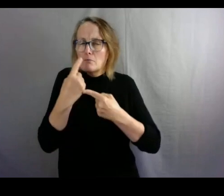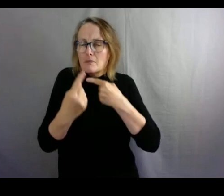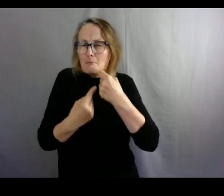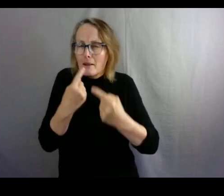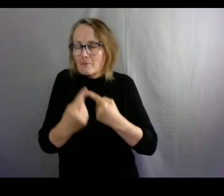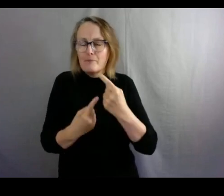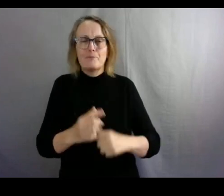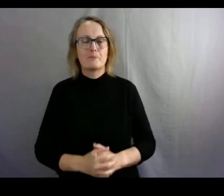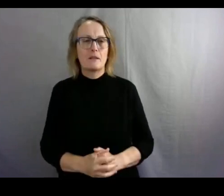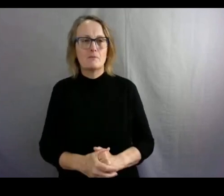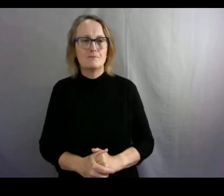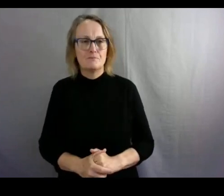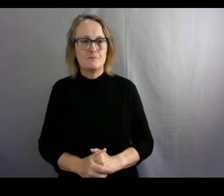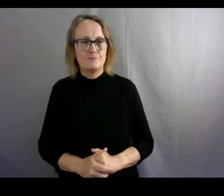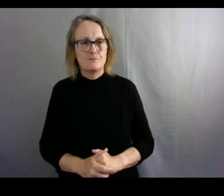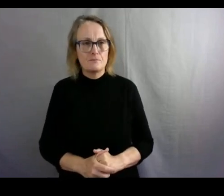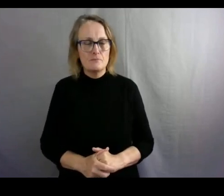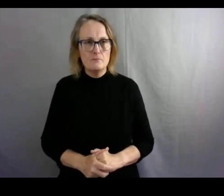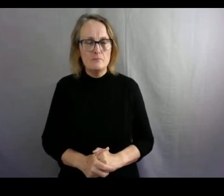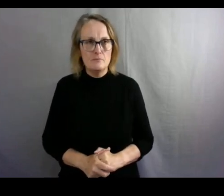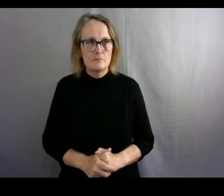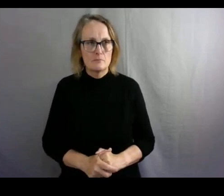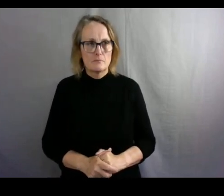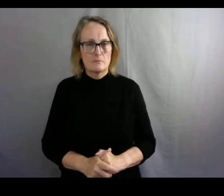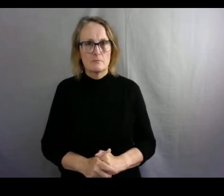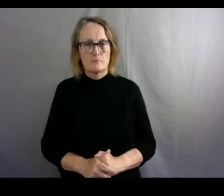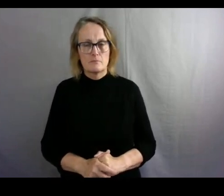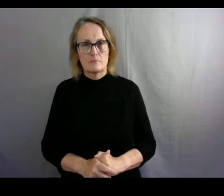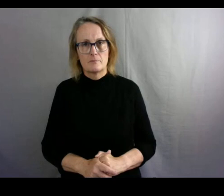One of the most influential texts for people